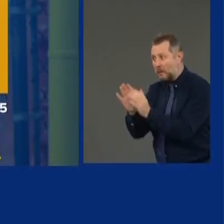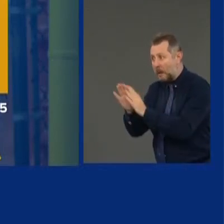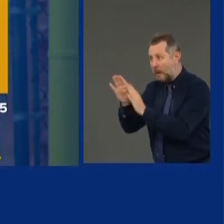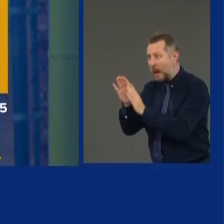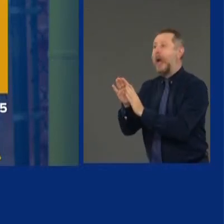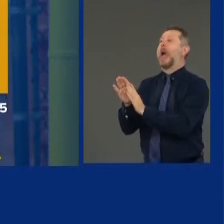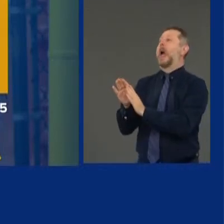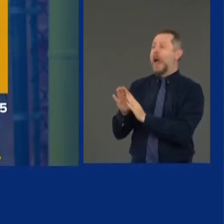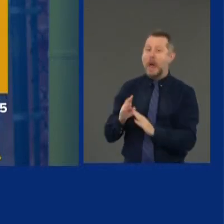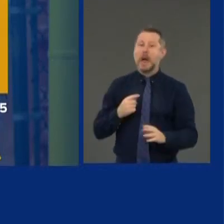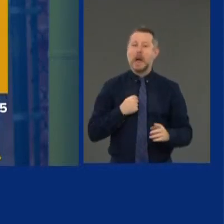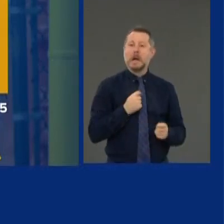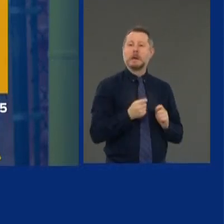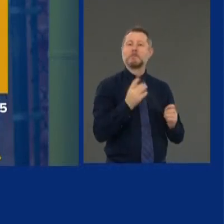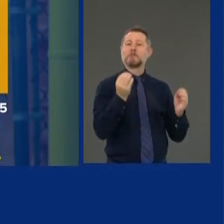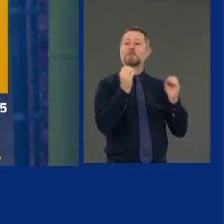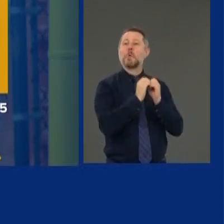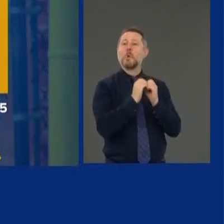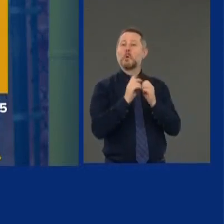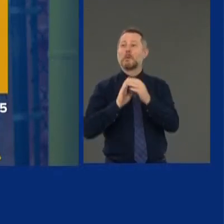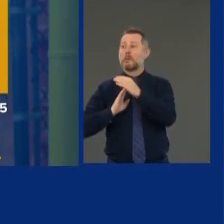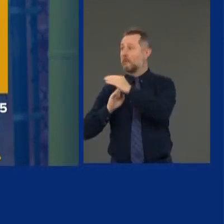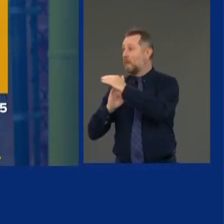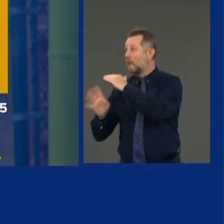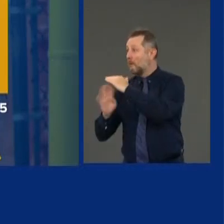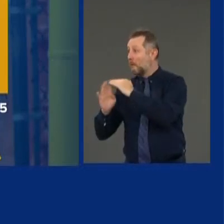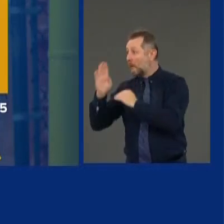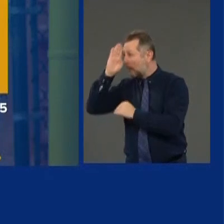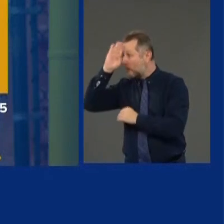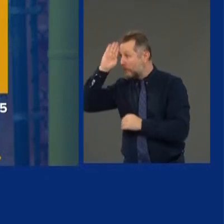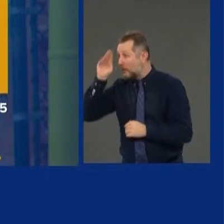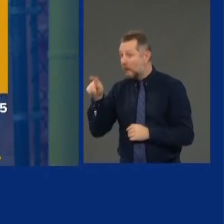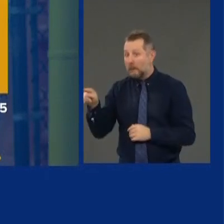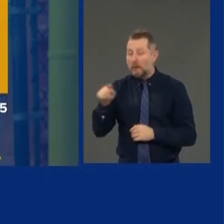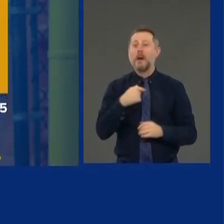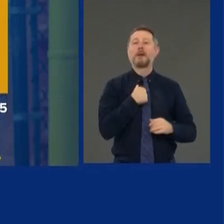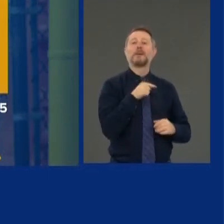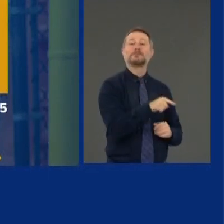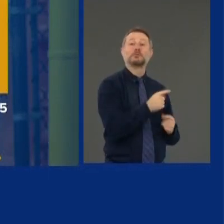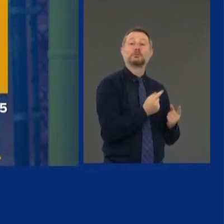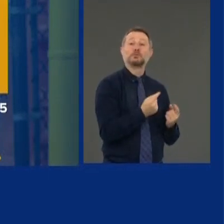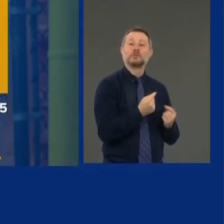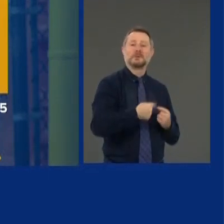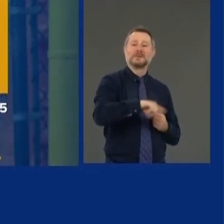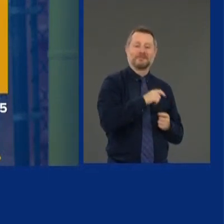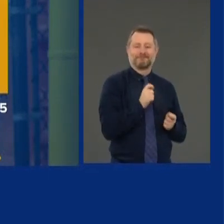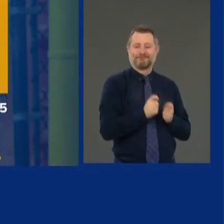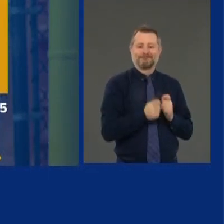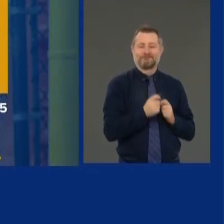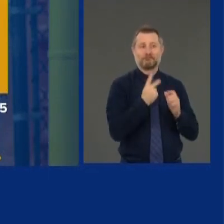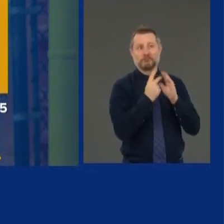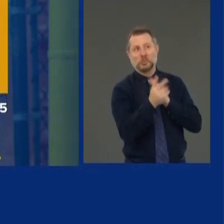NO THEY WATCHED TODAY'S NUMBERS.